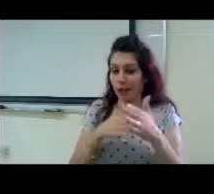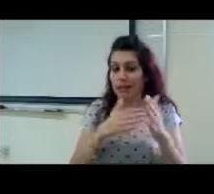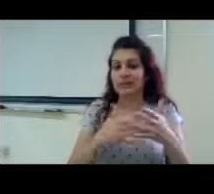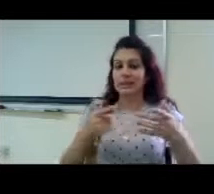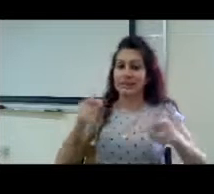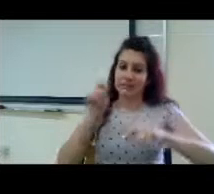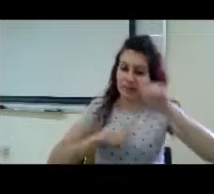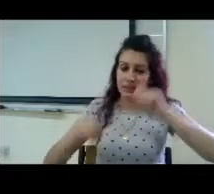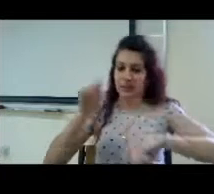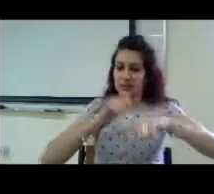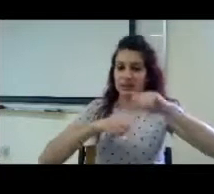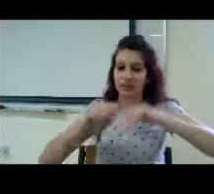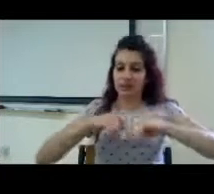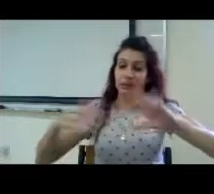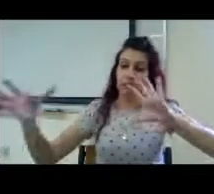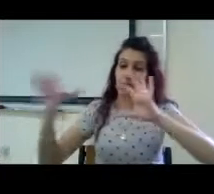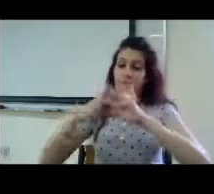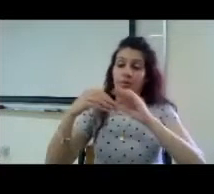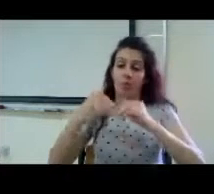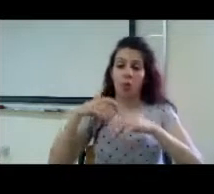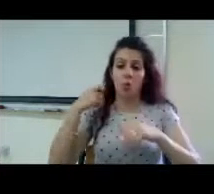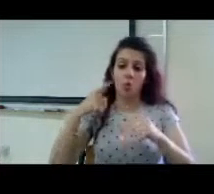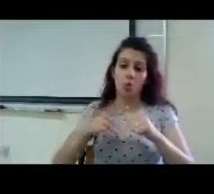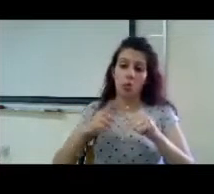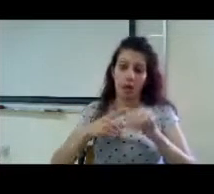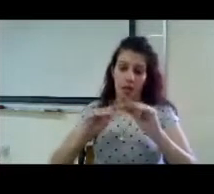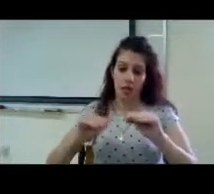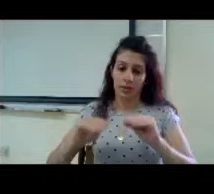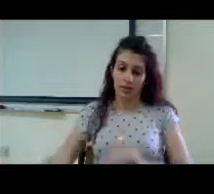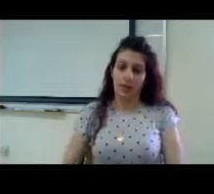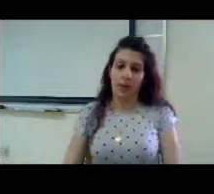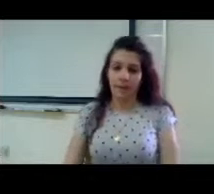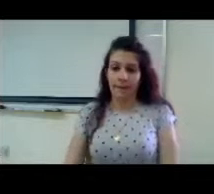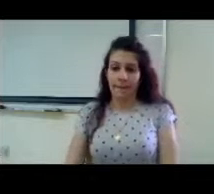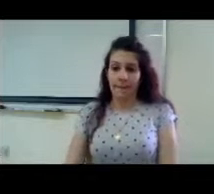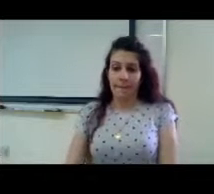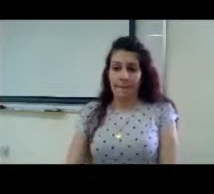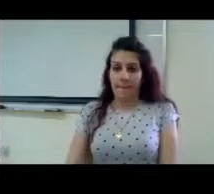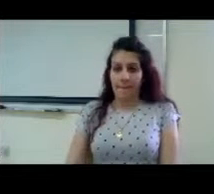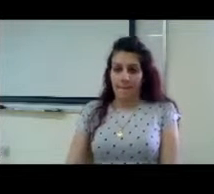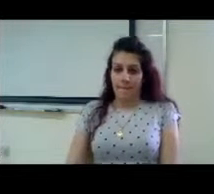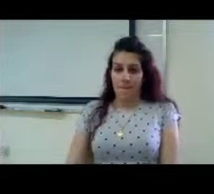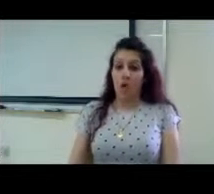know which was identified during the curve at 19 and which was expected to be